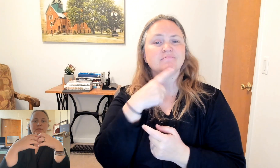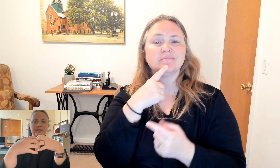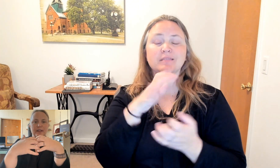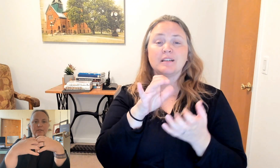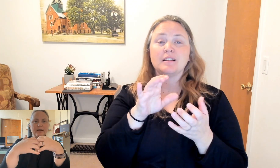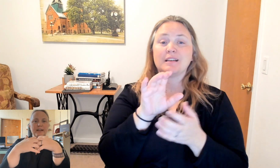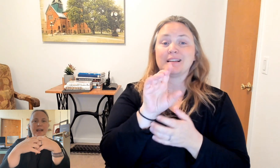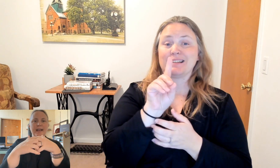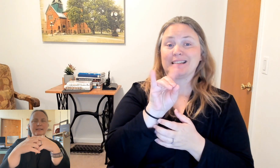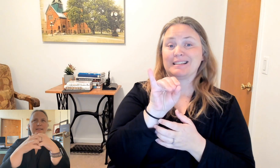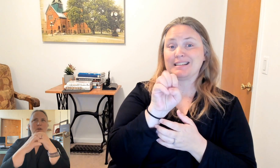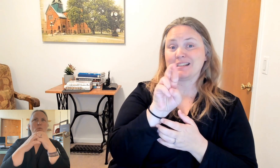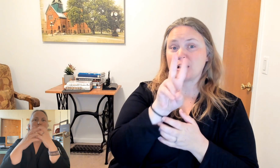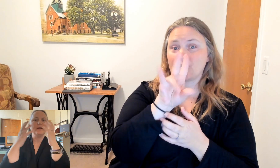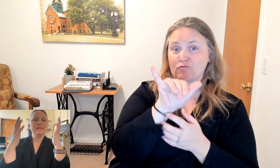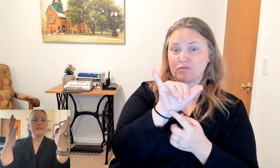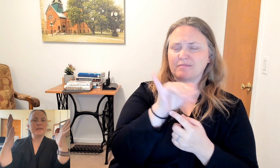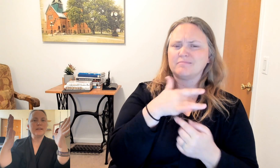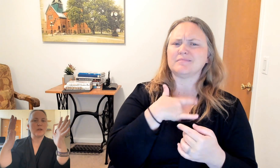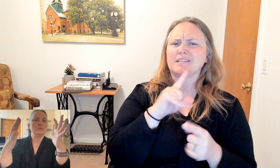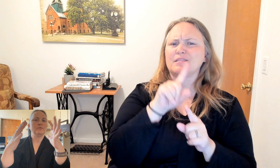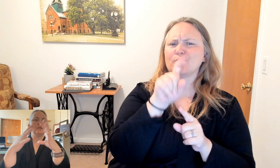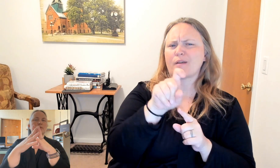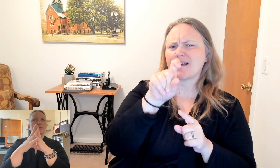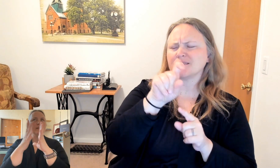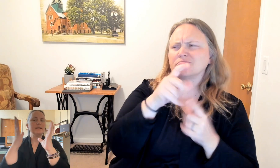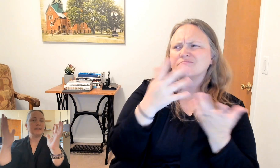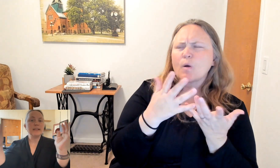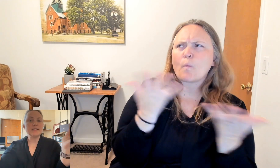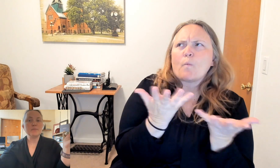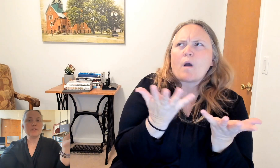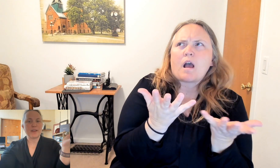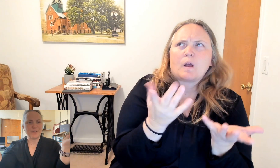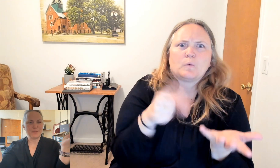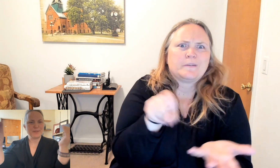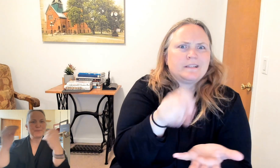of discovery ask what is to be known. What is yet to be found?